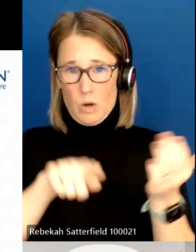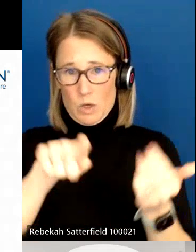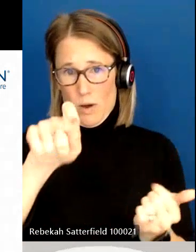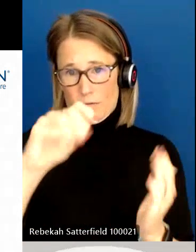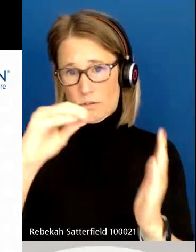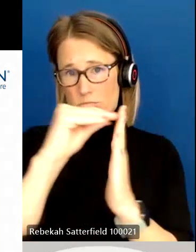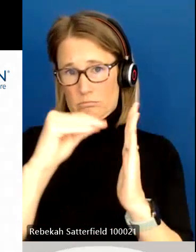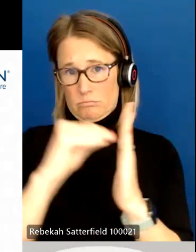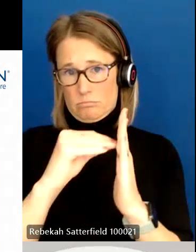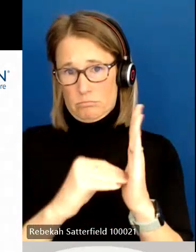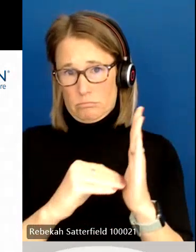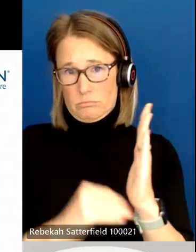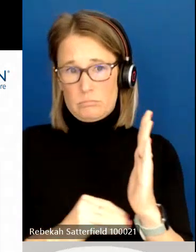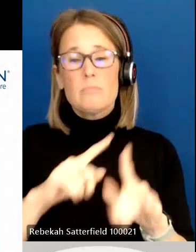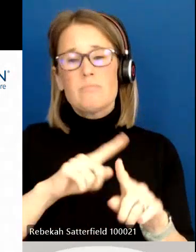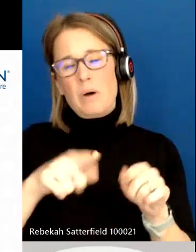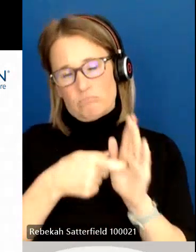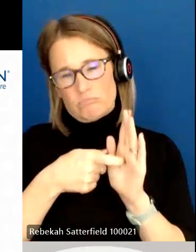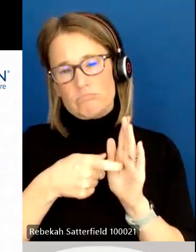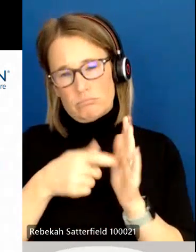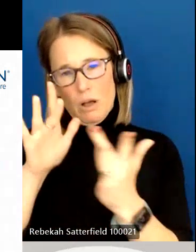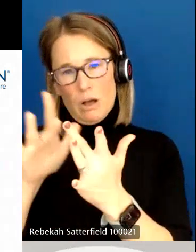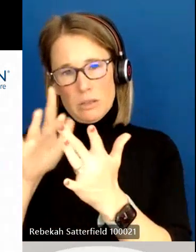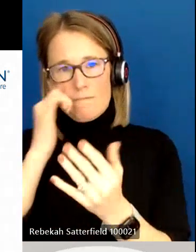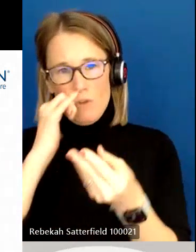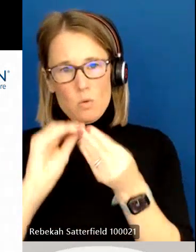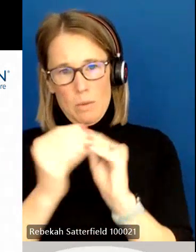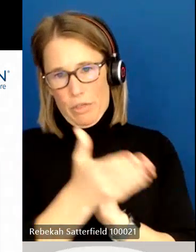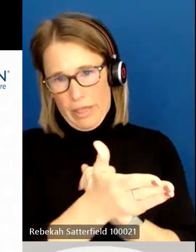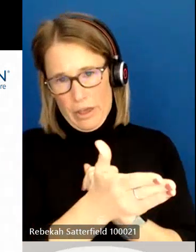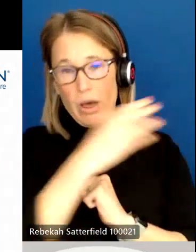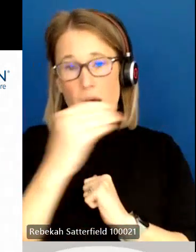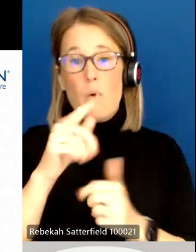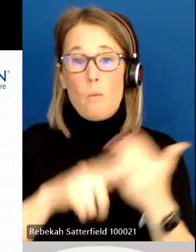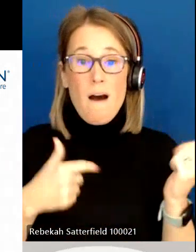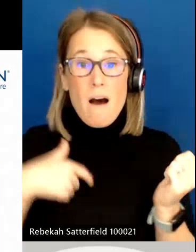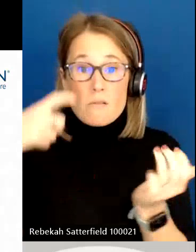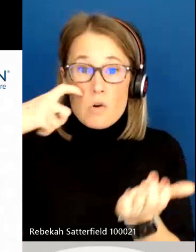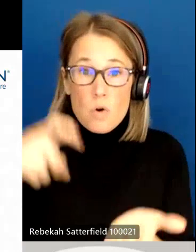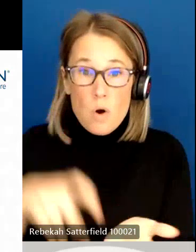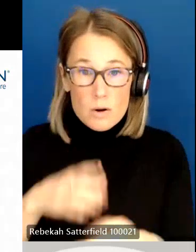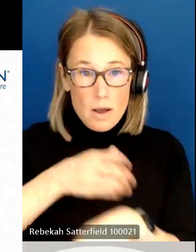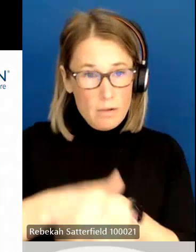have to have a contact number in there and um what I have found after reviewing these notices